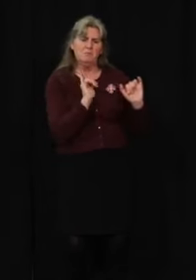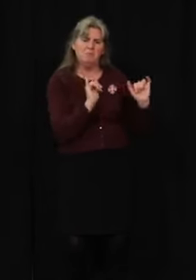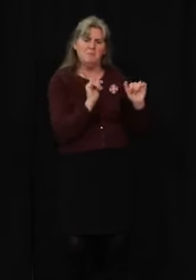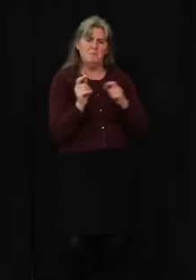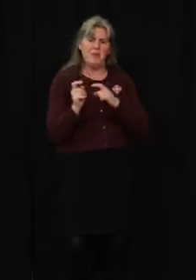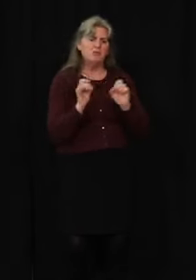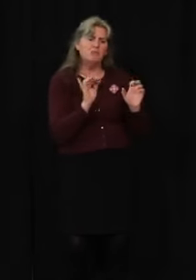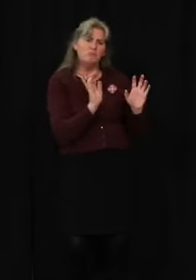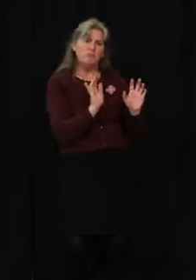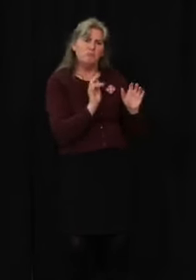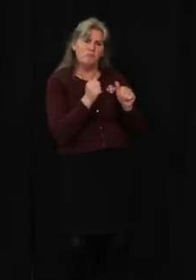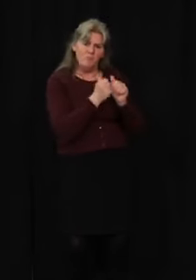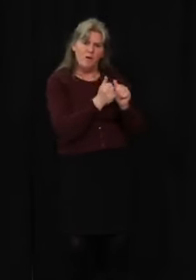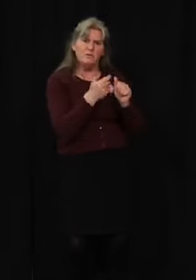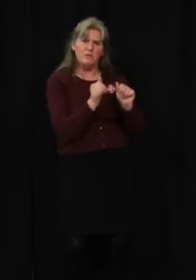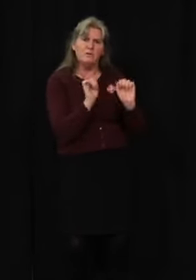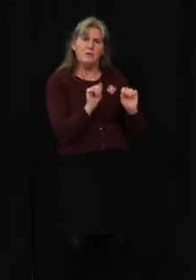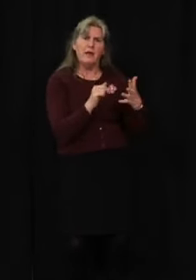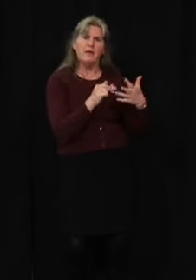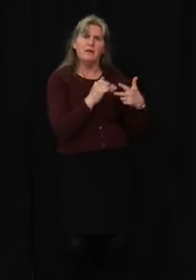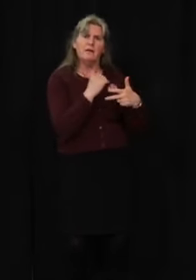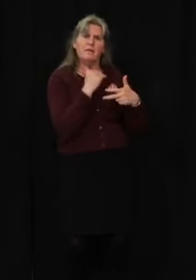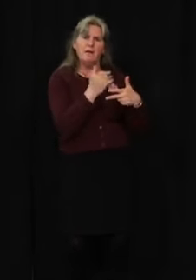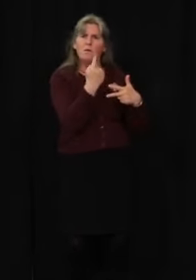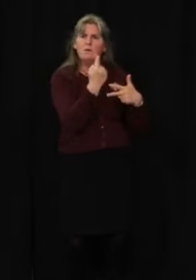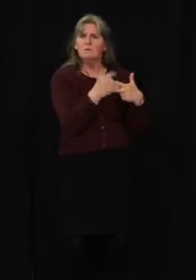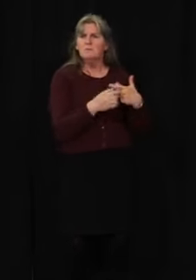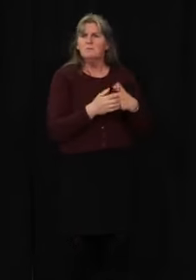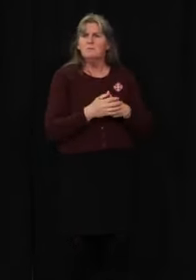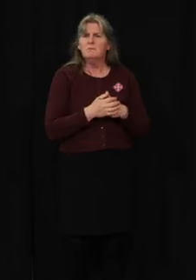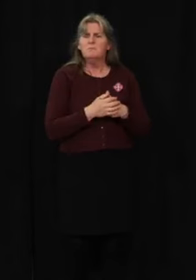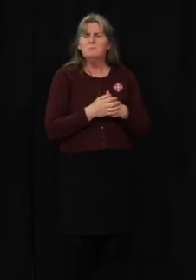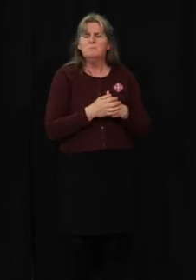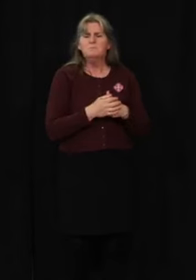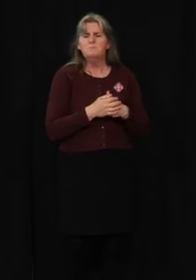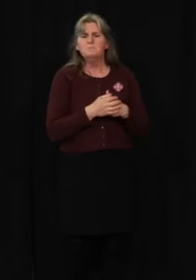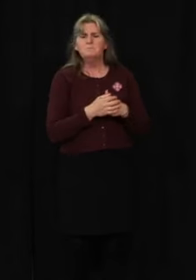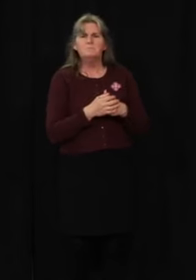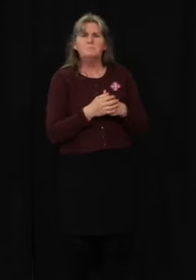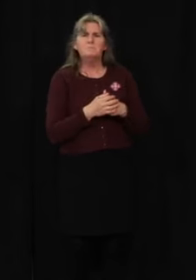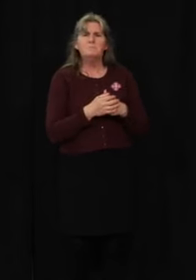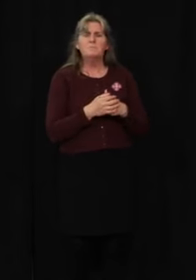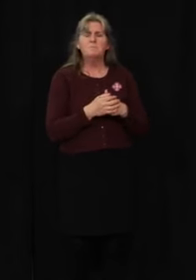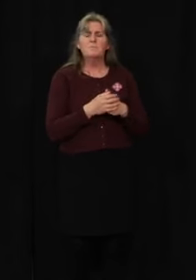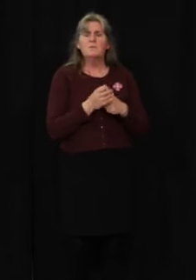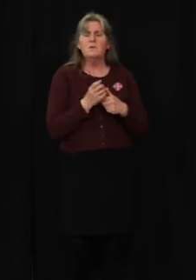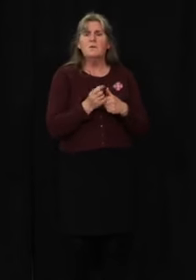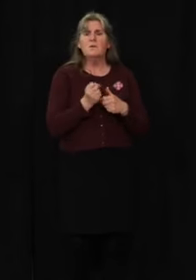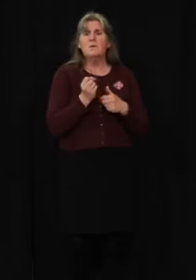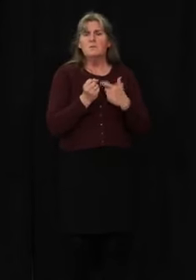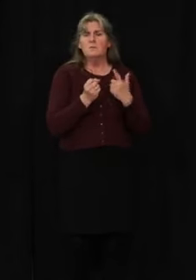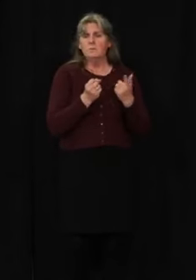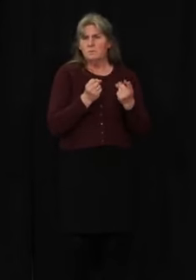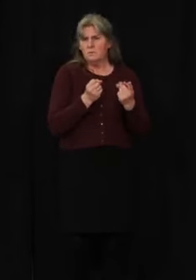So really, as you will see there are some that because they are based on risk assessments for on